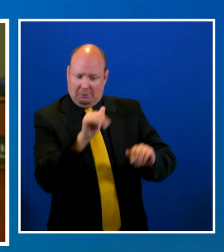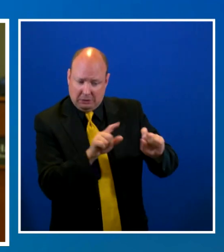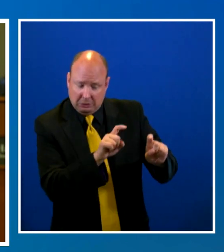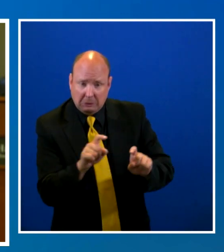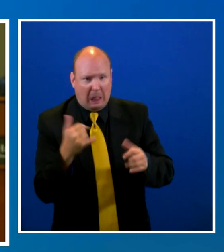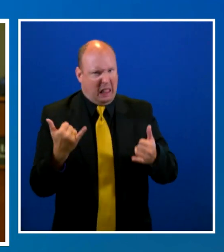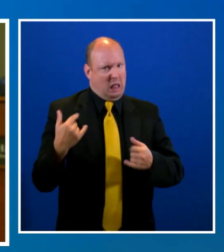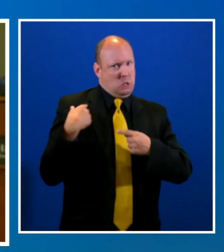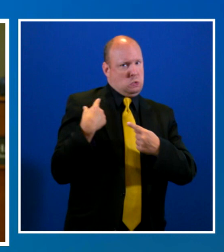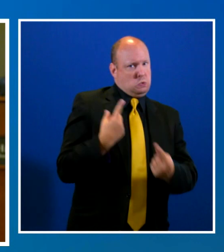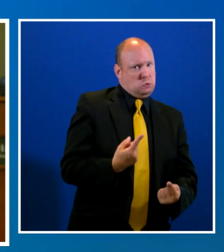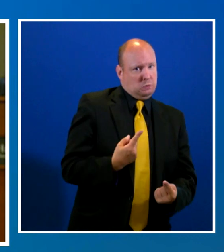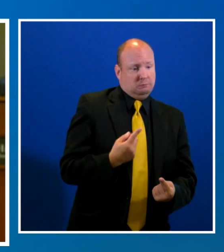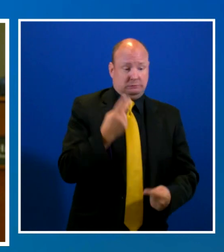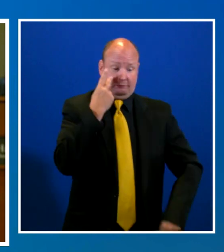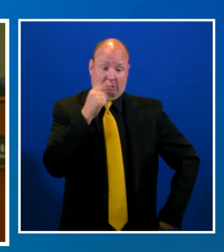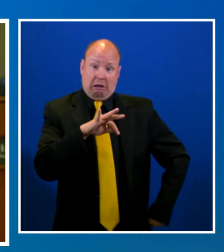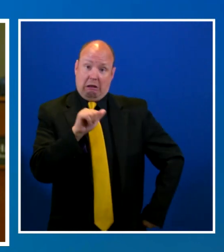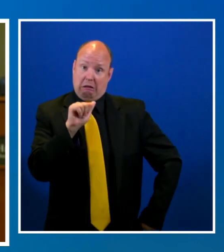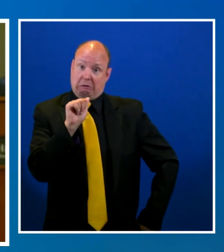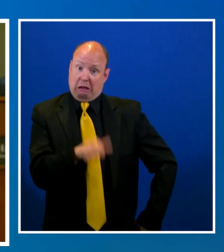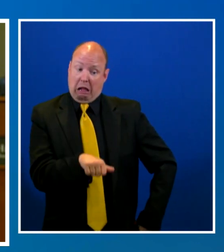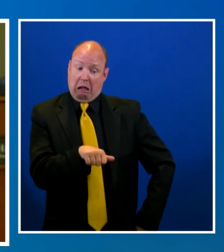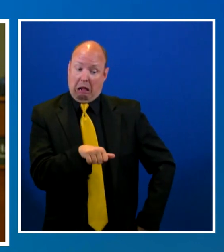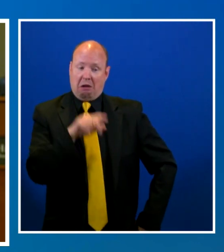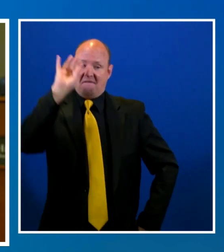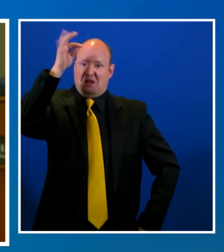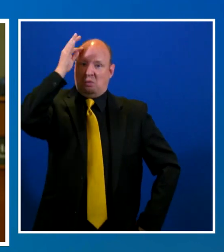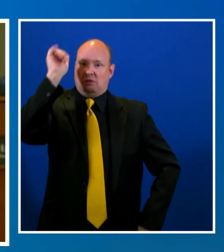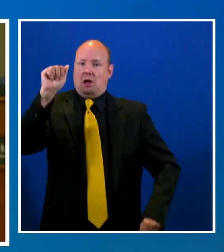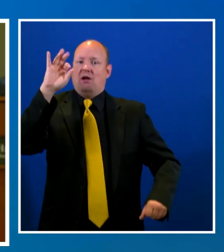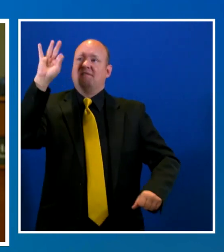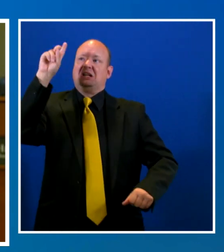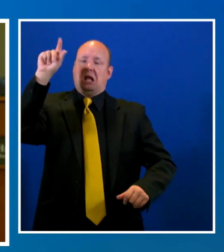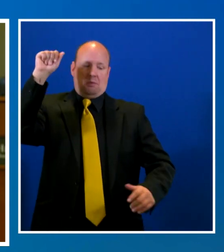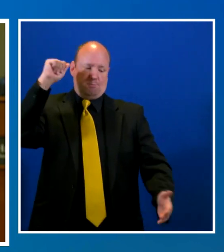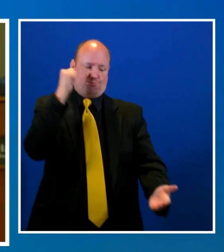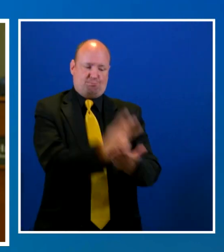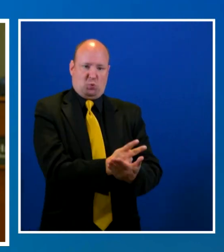vaccines for younger kids in the coming months.